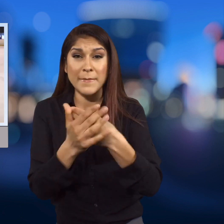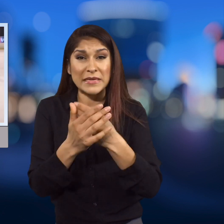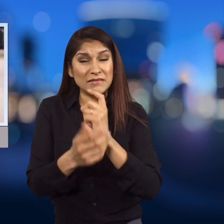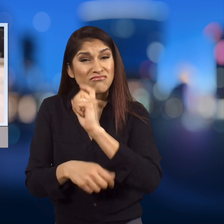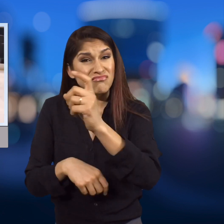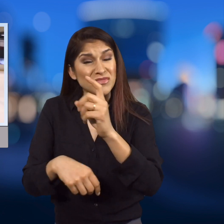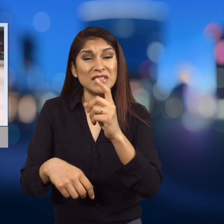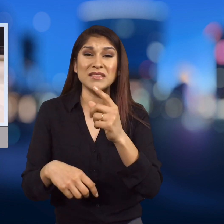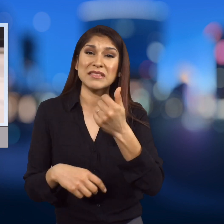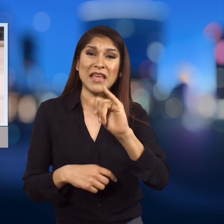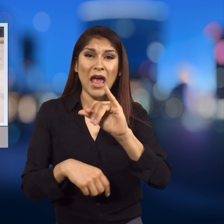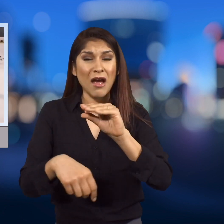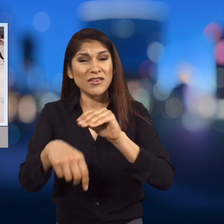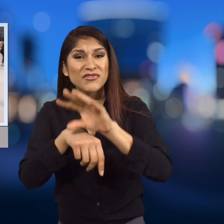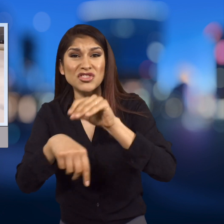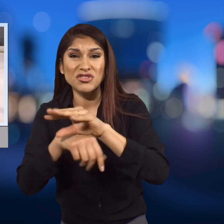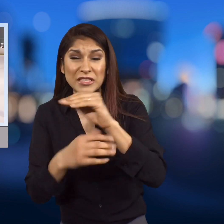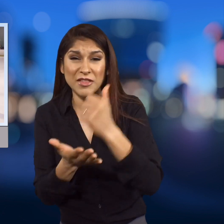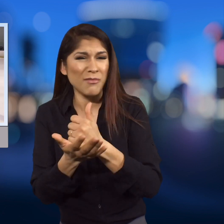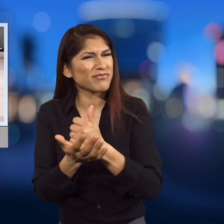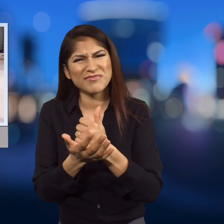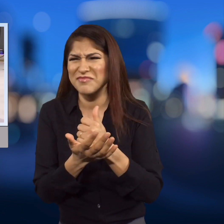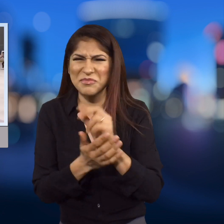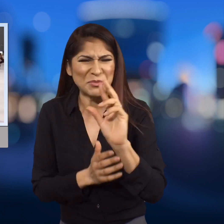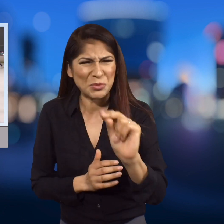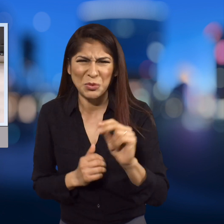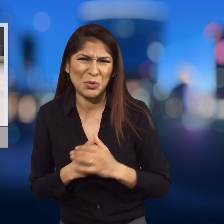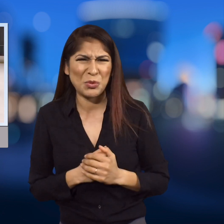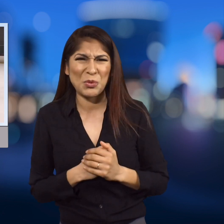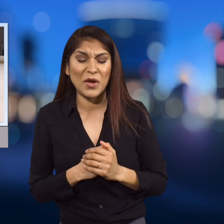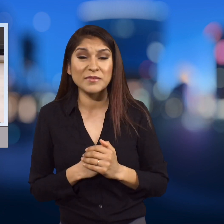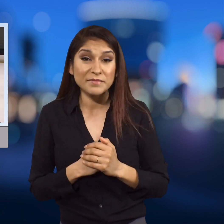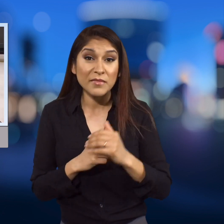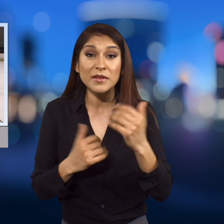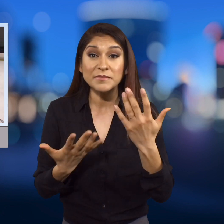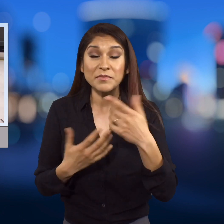funded gay conversion therapy.